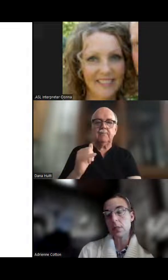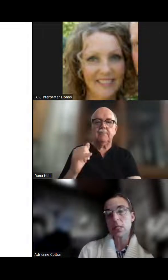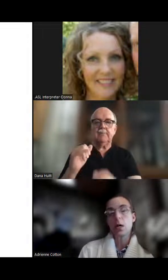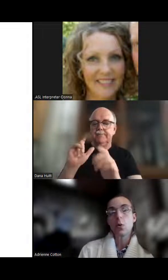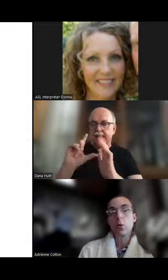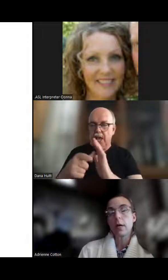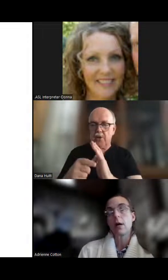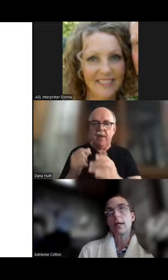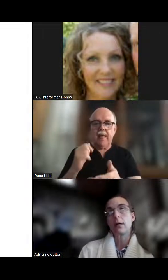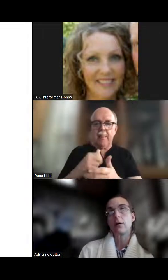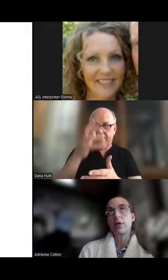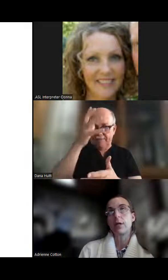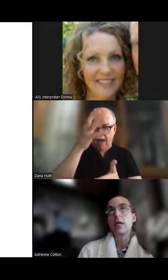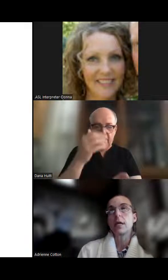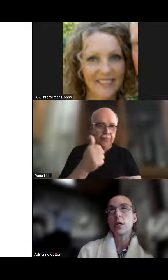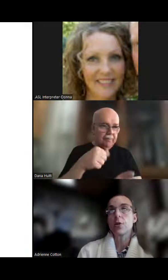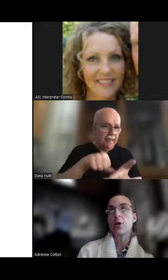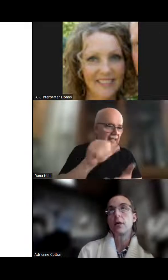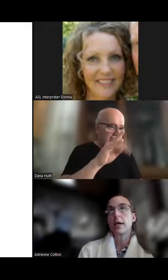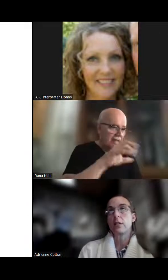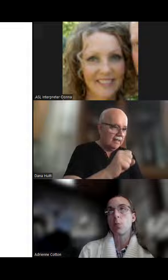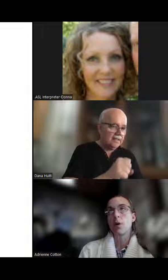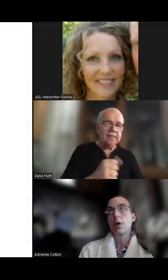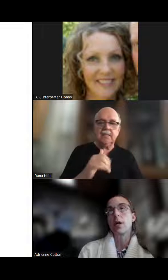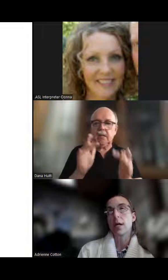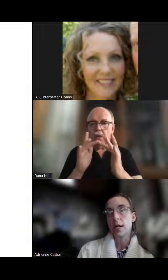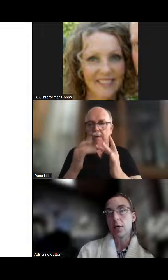need you on night shift